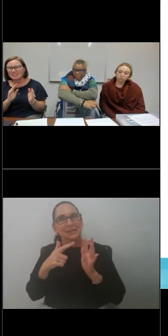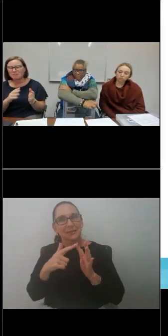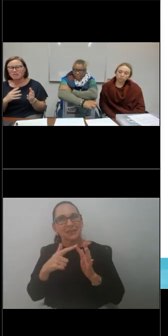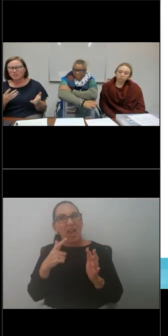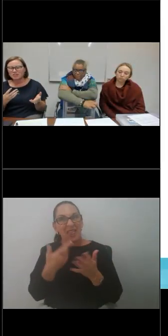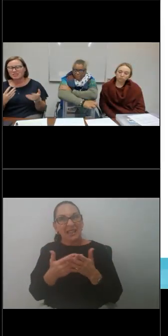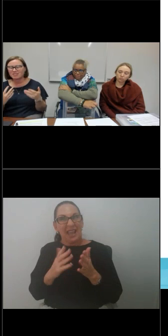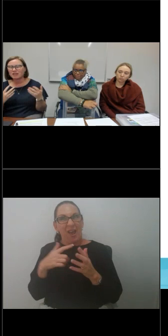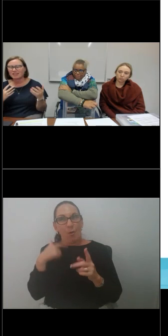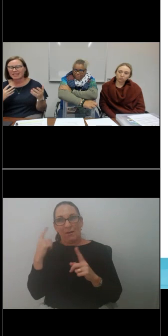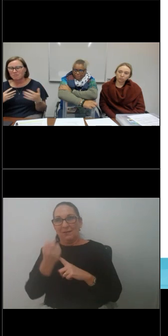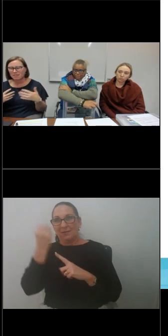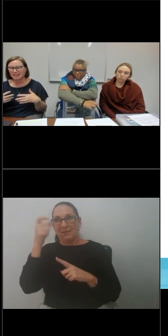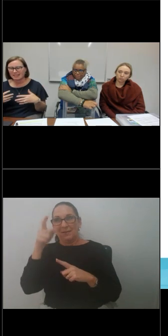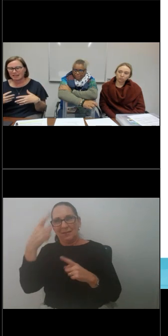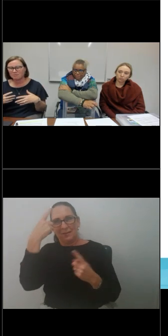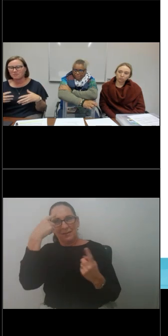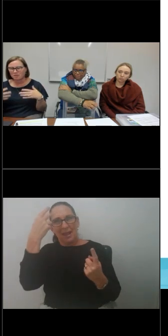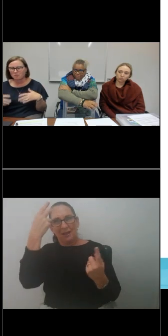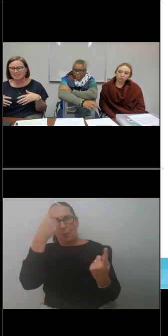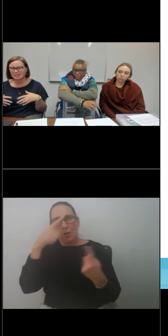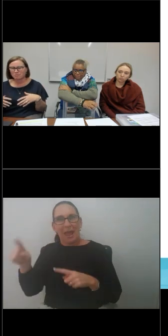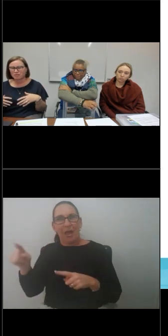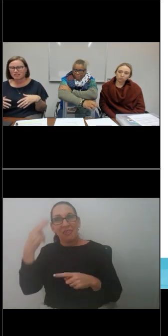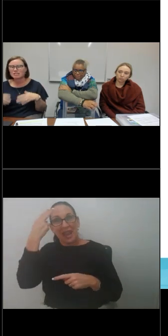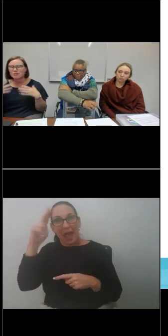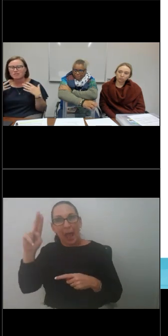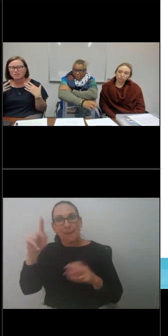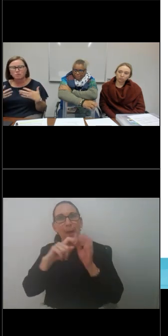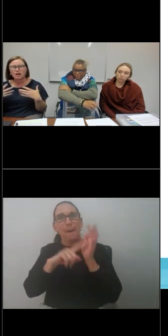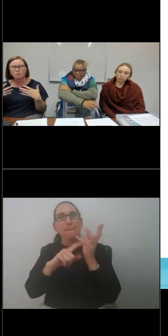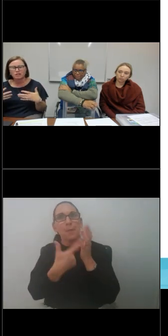we chose to keep that name for the Queenssland product just because it's quite well known